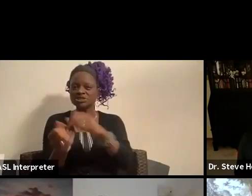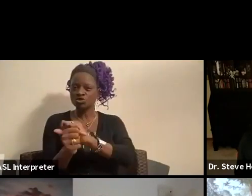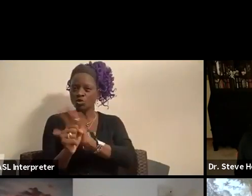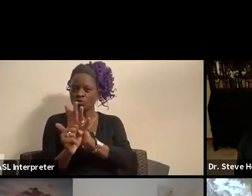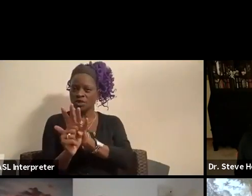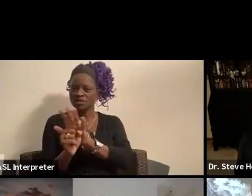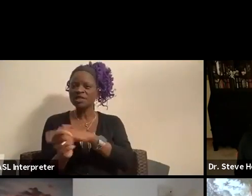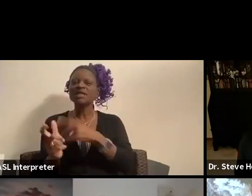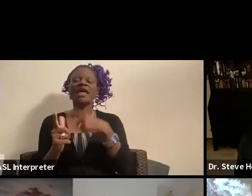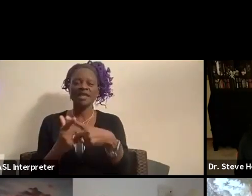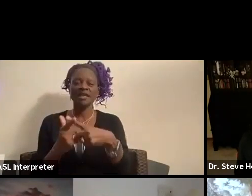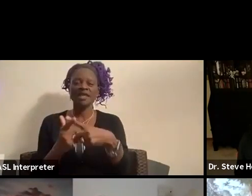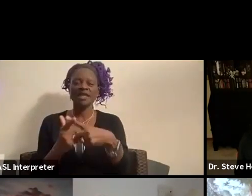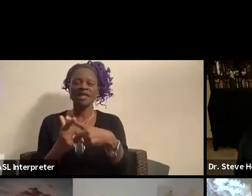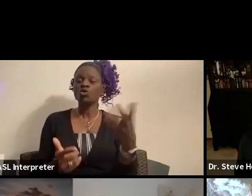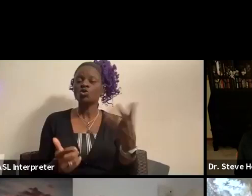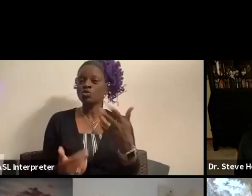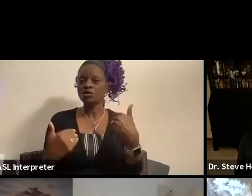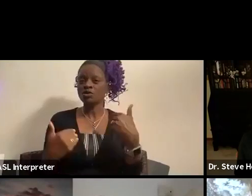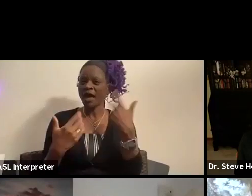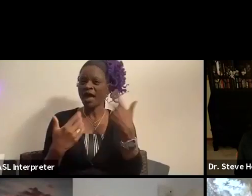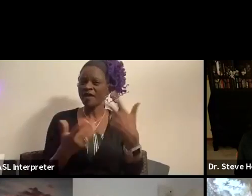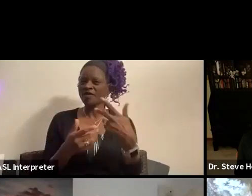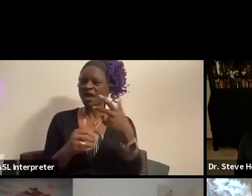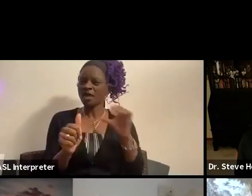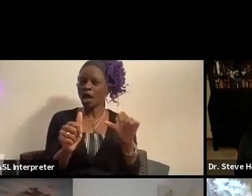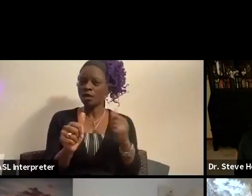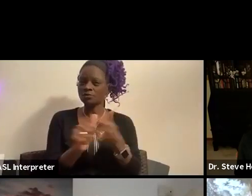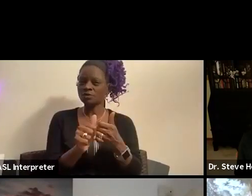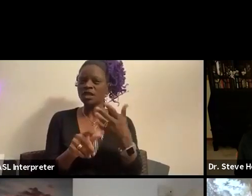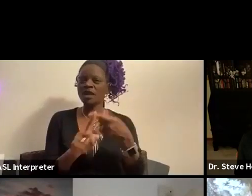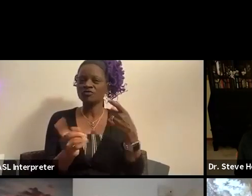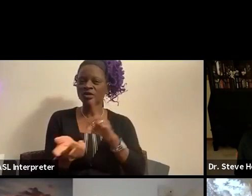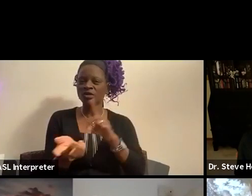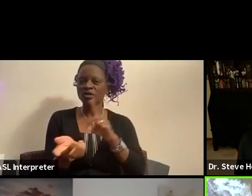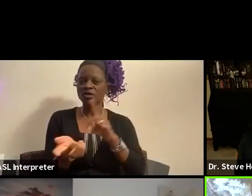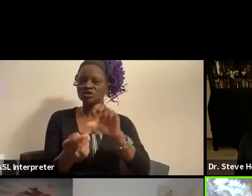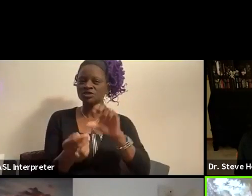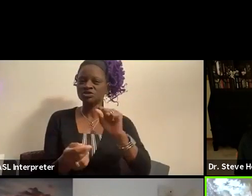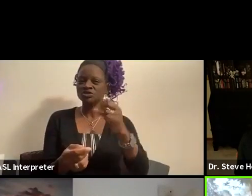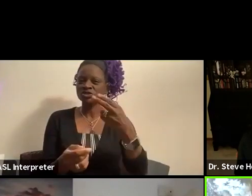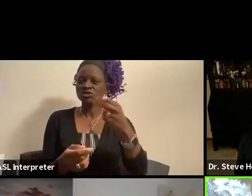Sun with an update on vaccination implementation. Great, thank you so much.